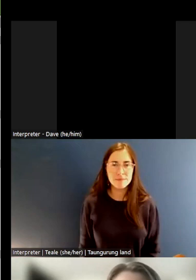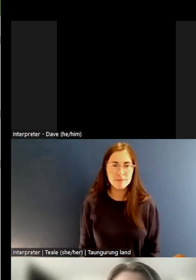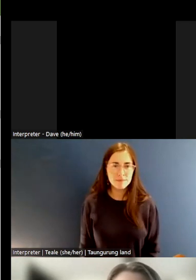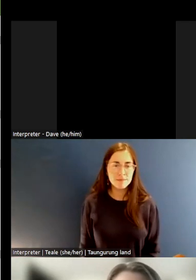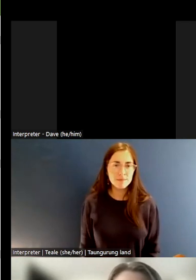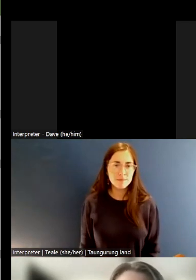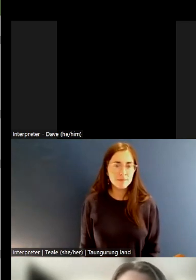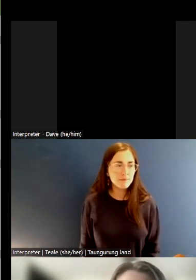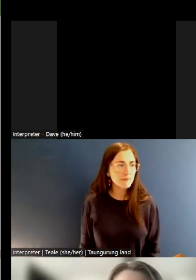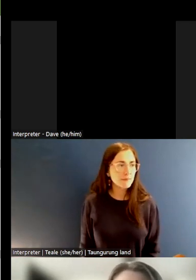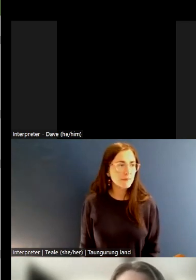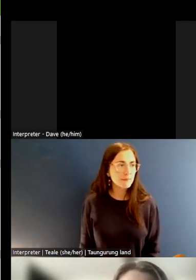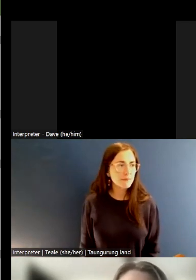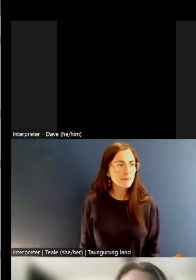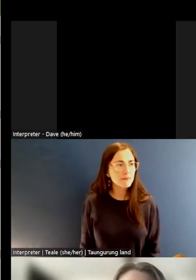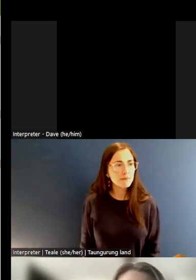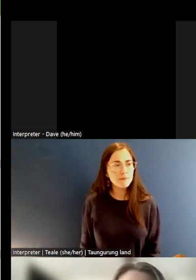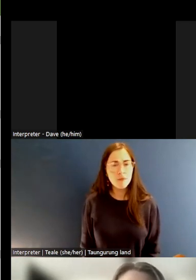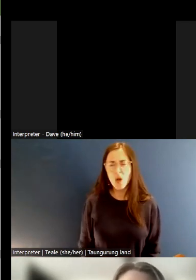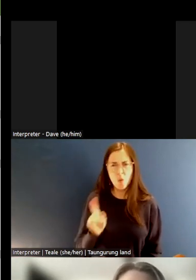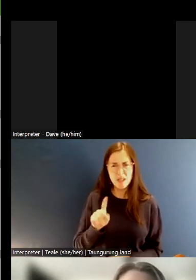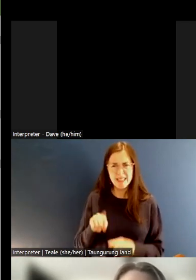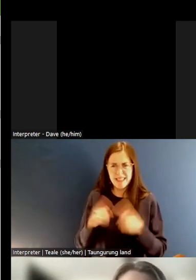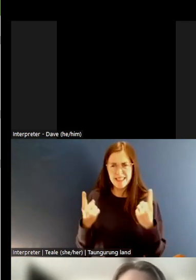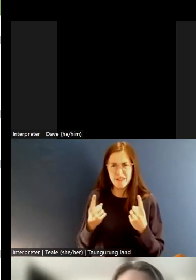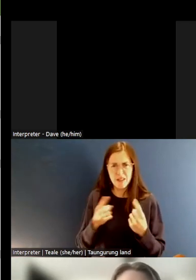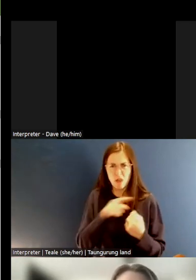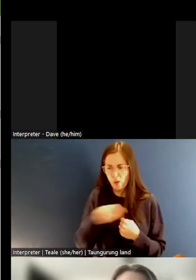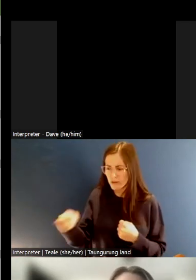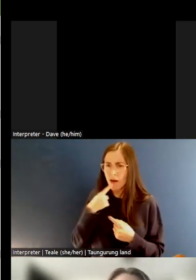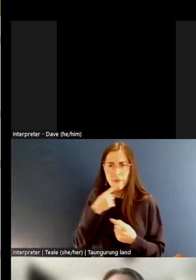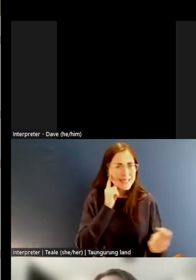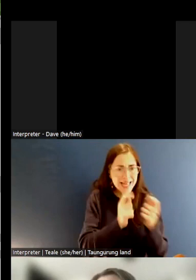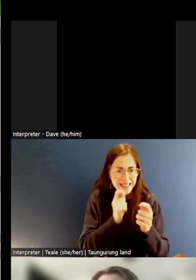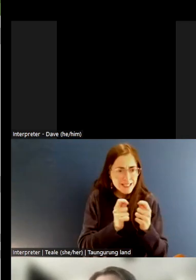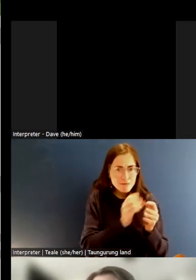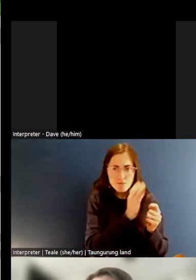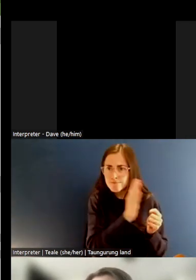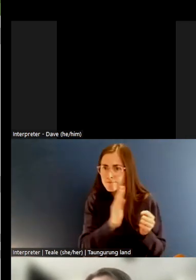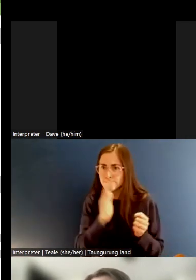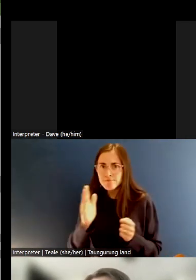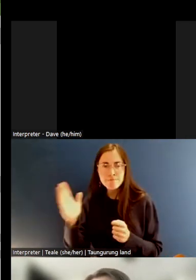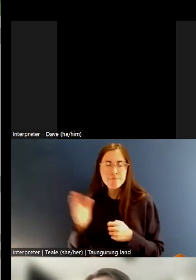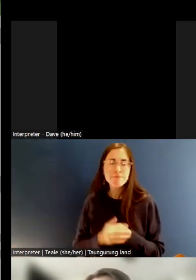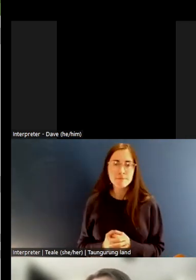So the difference between those types of tests is the types understand the type of results